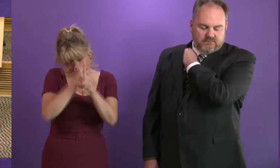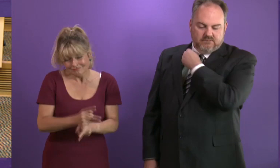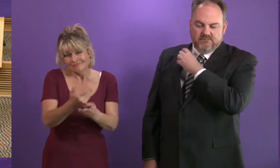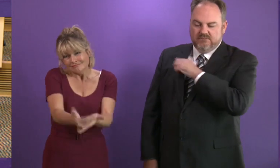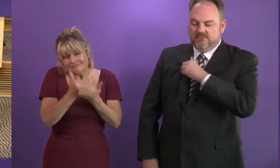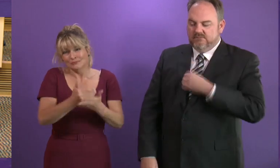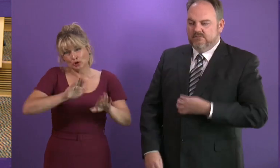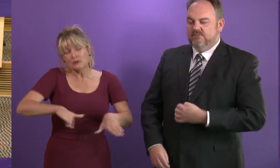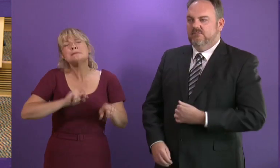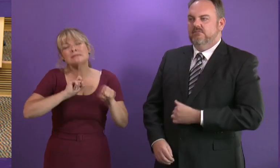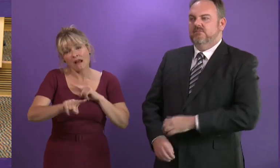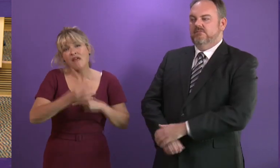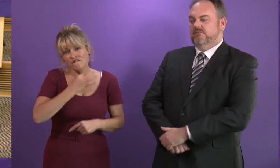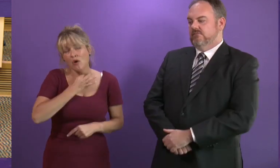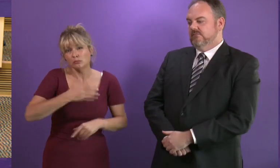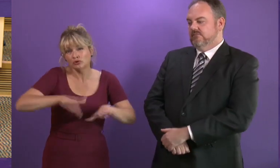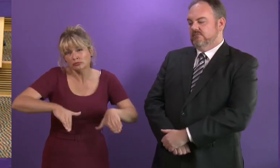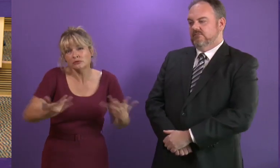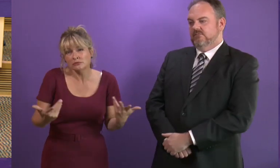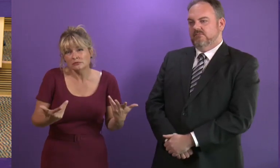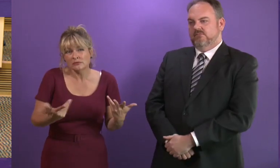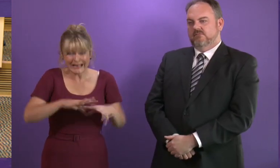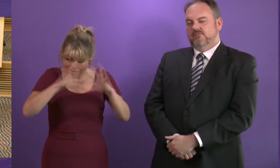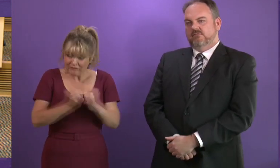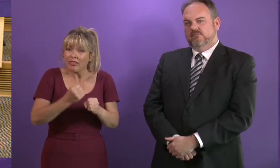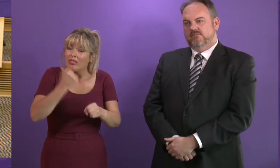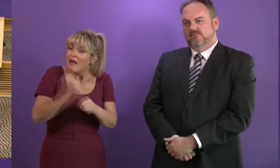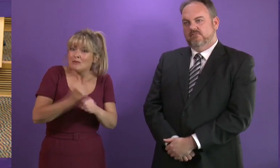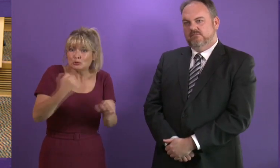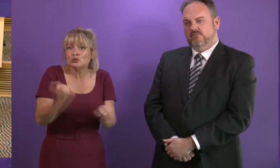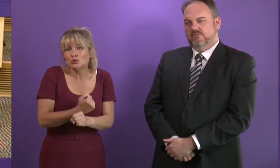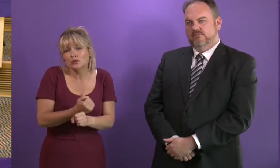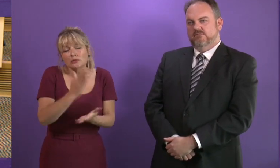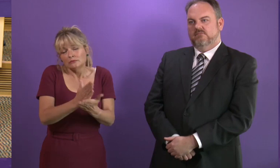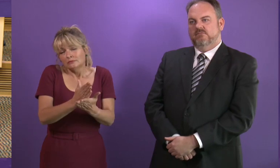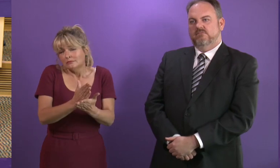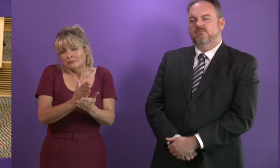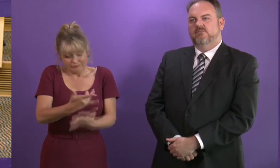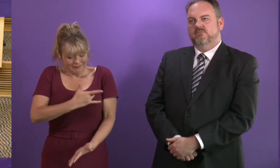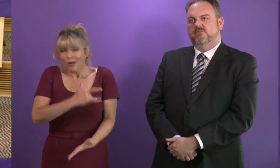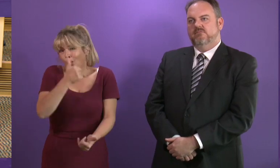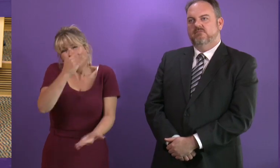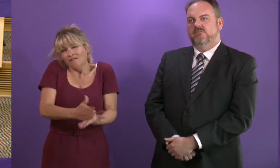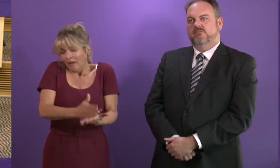as much as possible. Everything that the Government does around that is done in good faith, and that will continue to be the case.